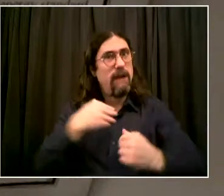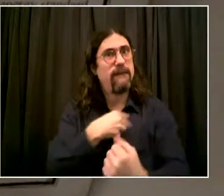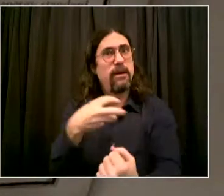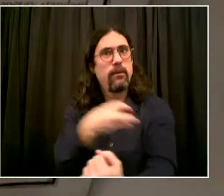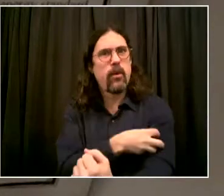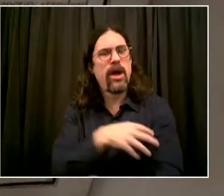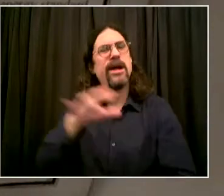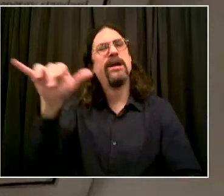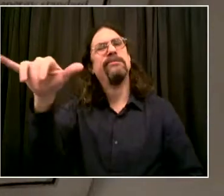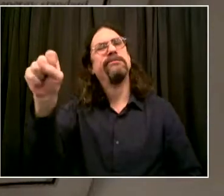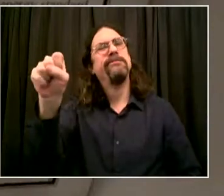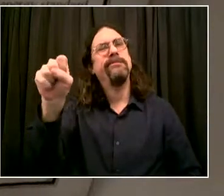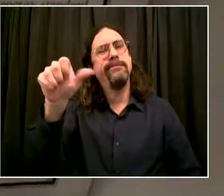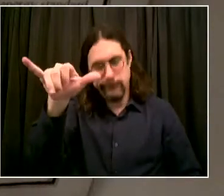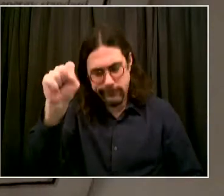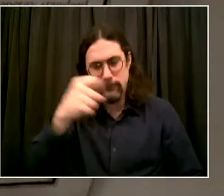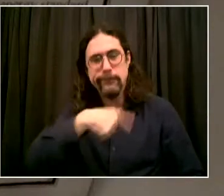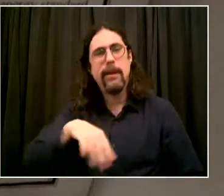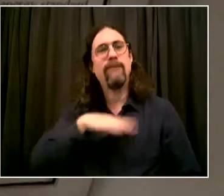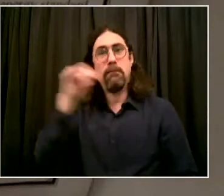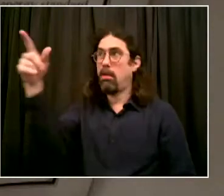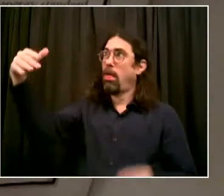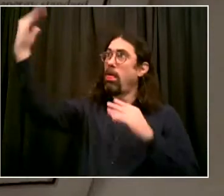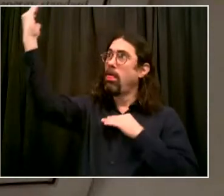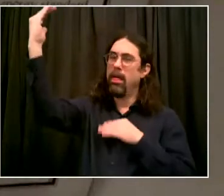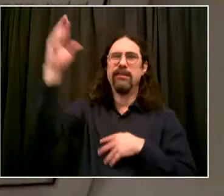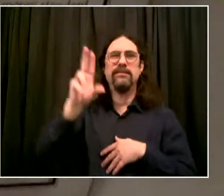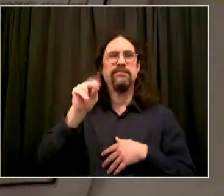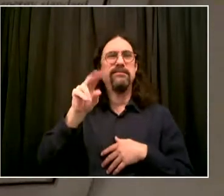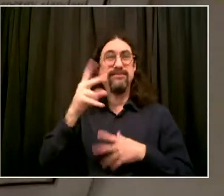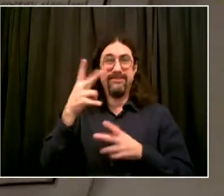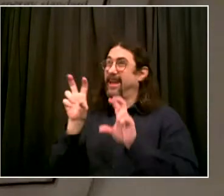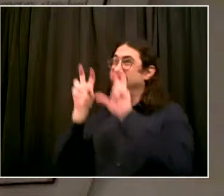THERE ARE SO MANY PARTS OF THE CLIMATE, WWKIORNG HARD,